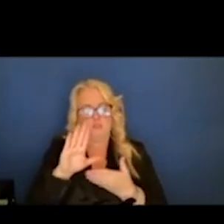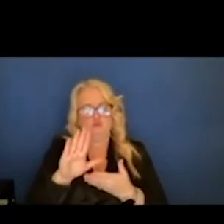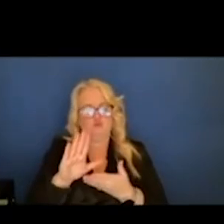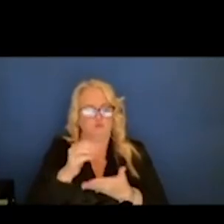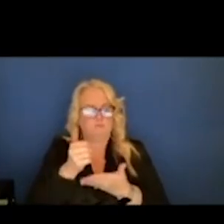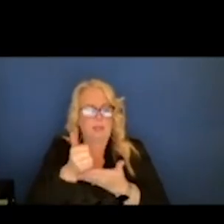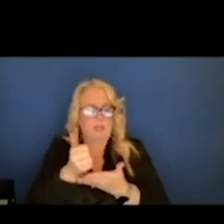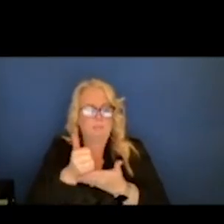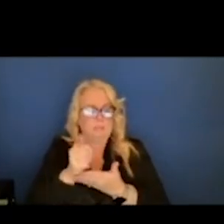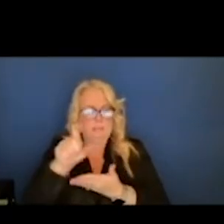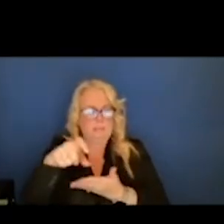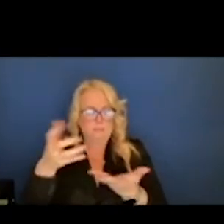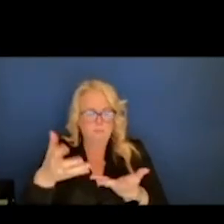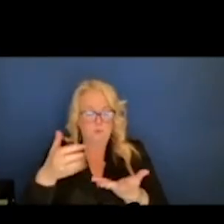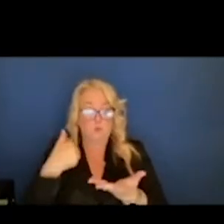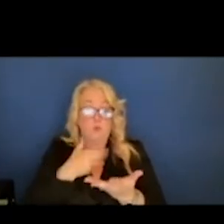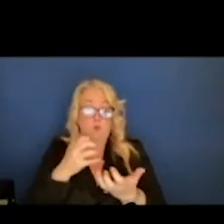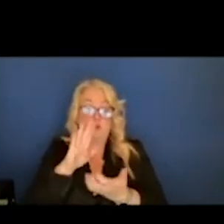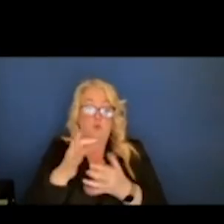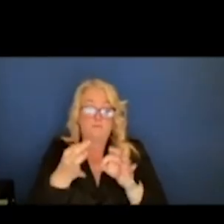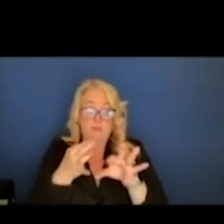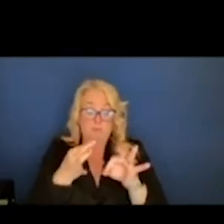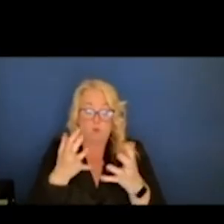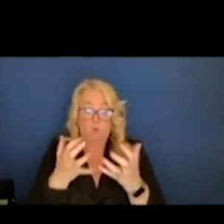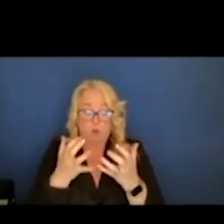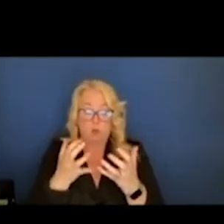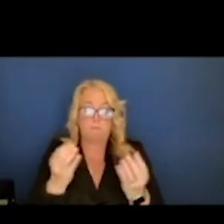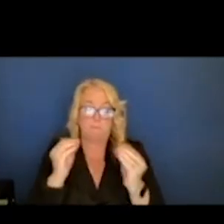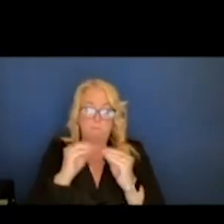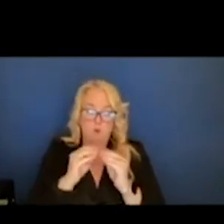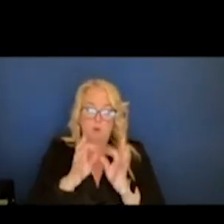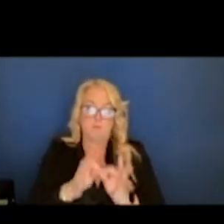We are open to feedback and want your suggestions so we can deliver more